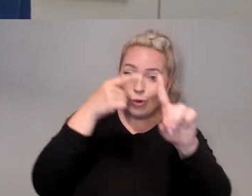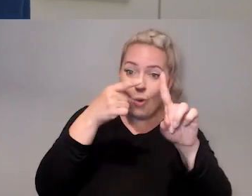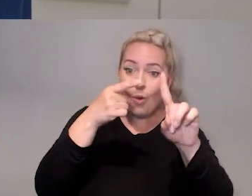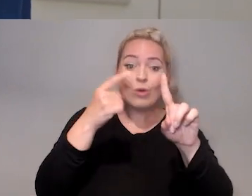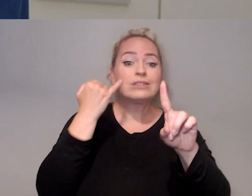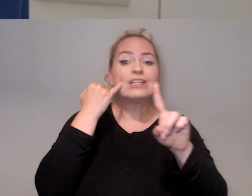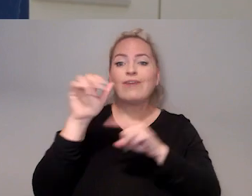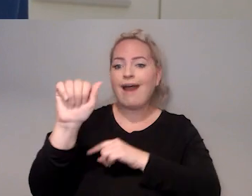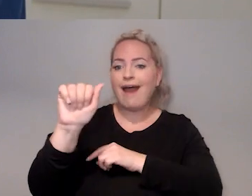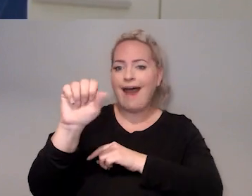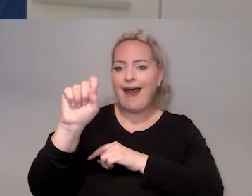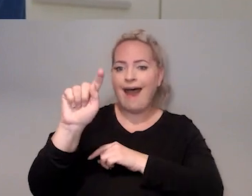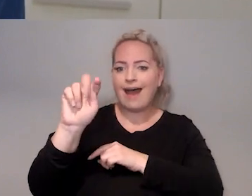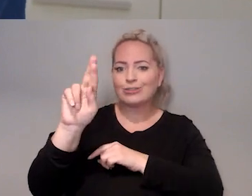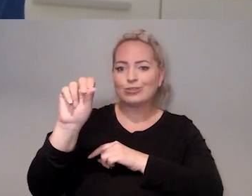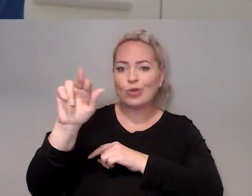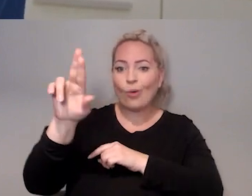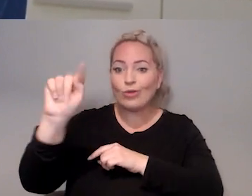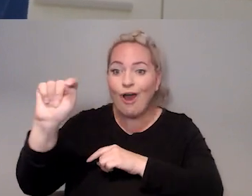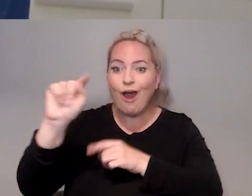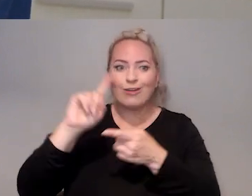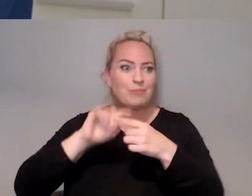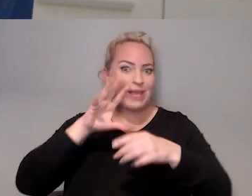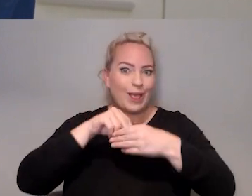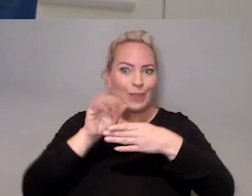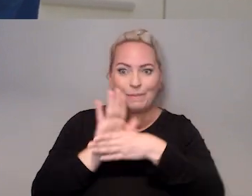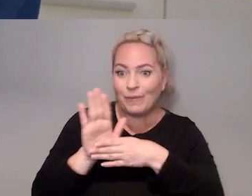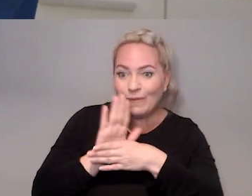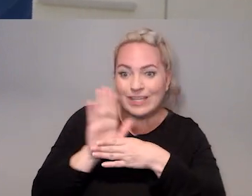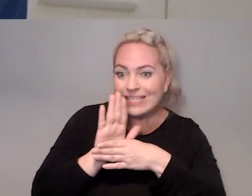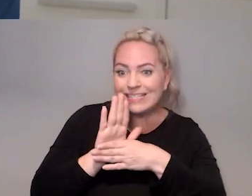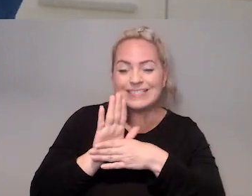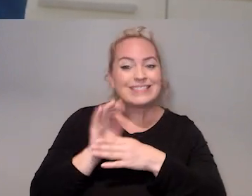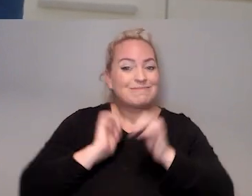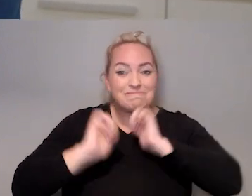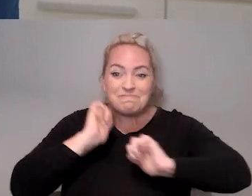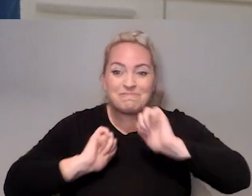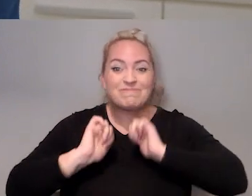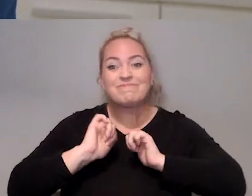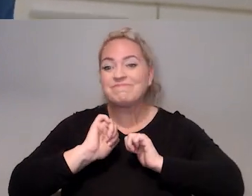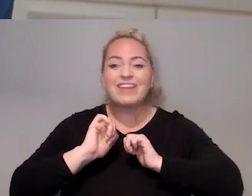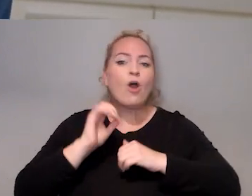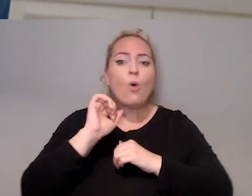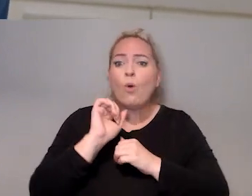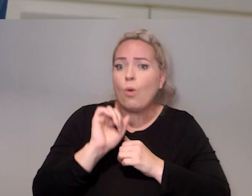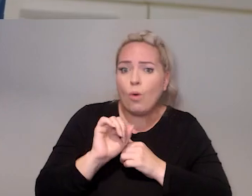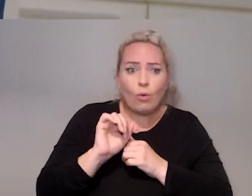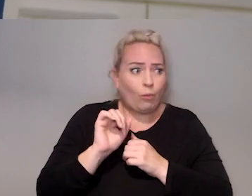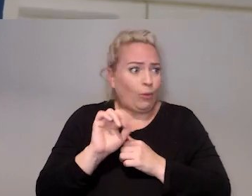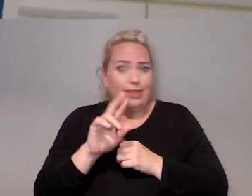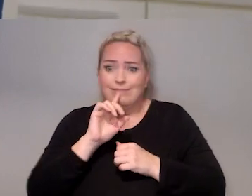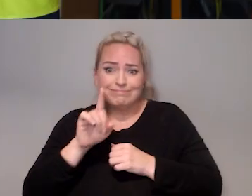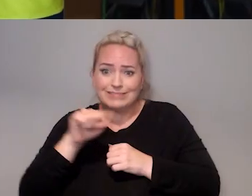being an astronaut or being in the movies and it's just shocking for a family on friends that